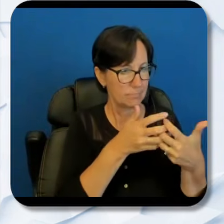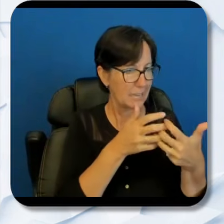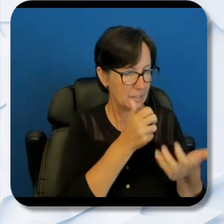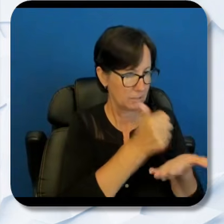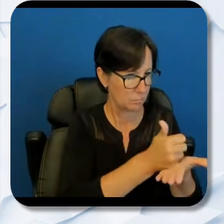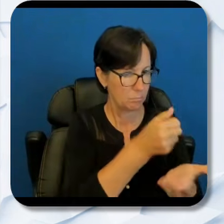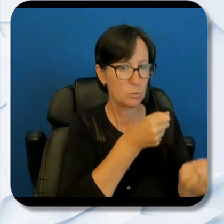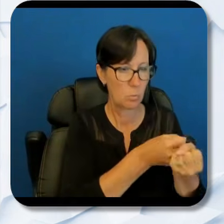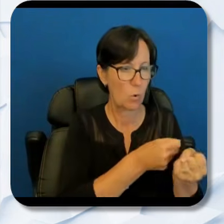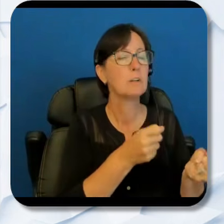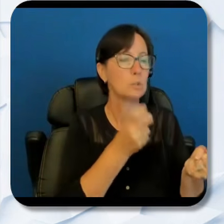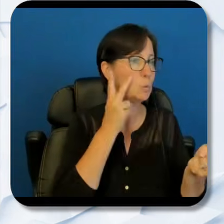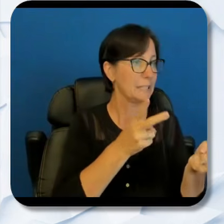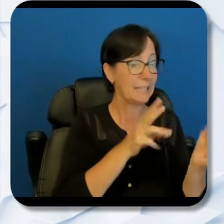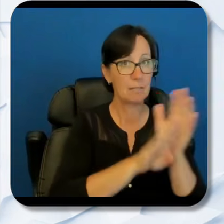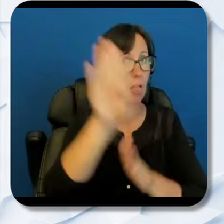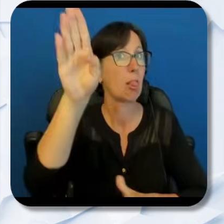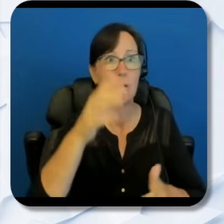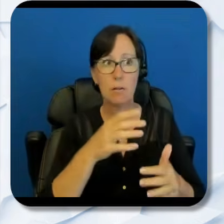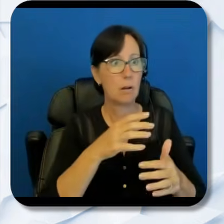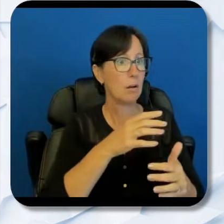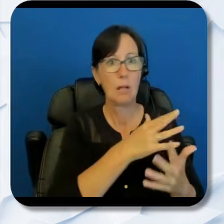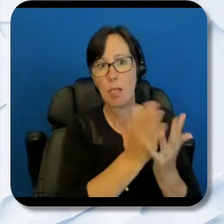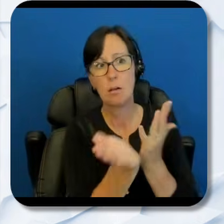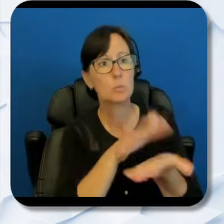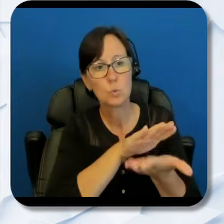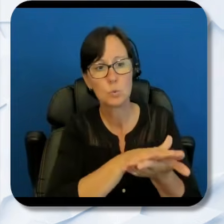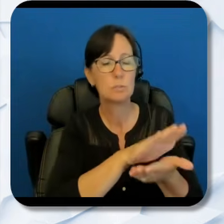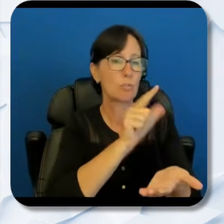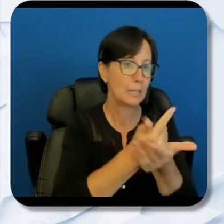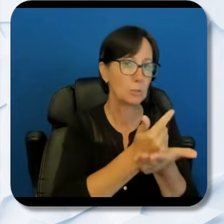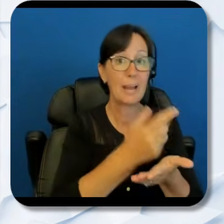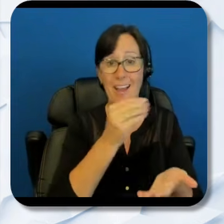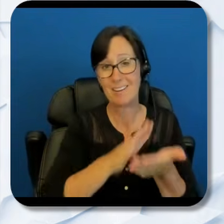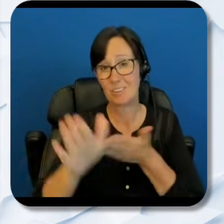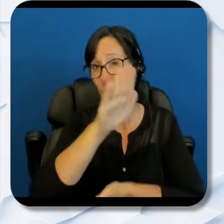both through high school graduation and persistence into post-secondary education.